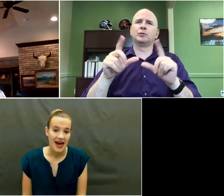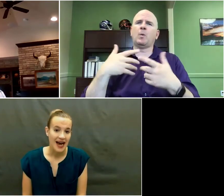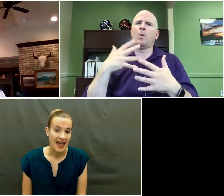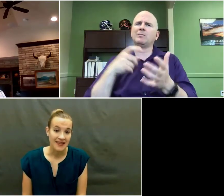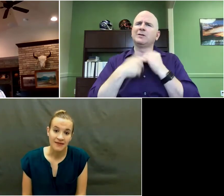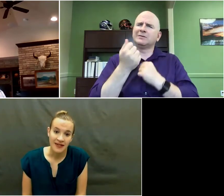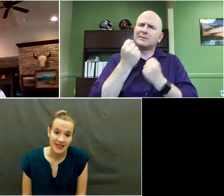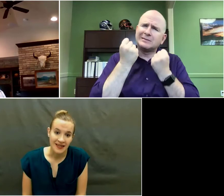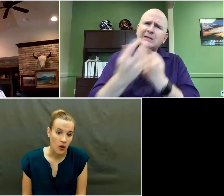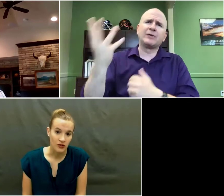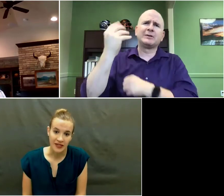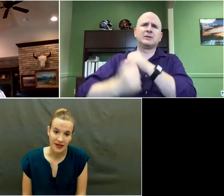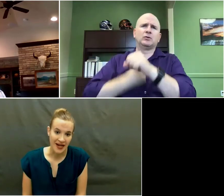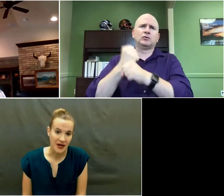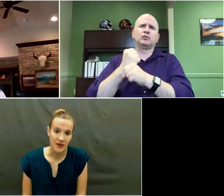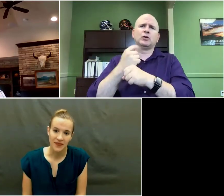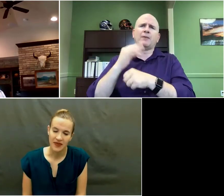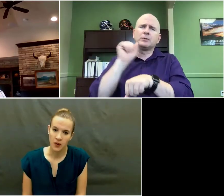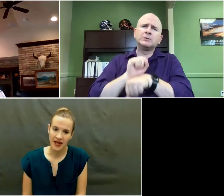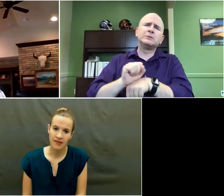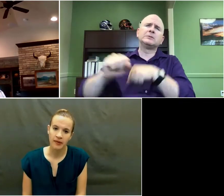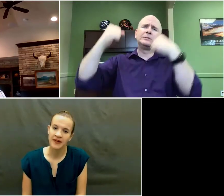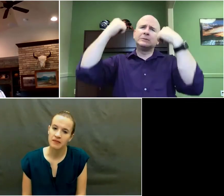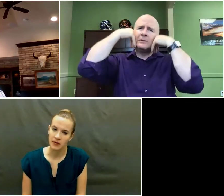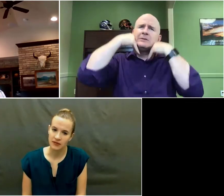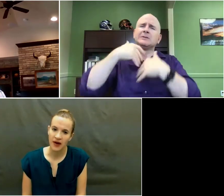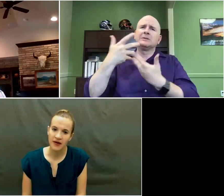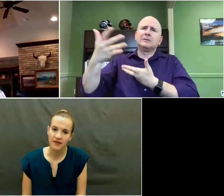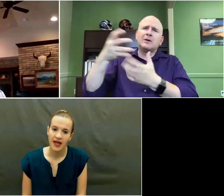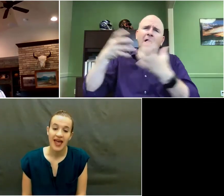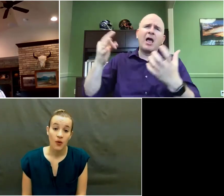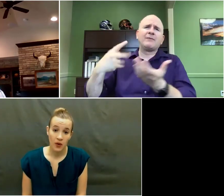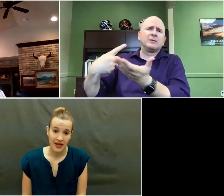and the difference in the culture here in Idaho. The one that I probably am the most proud of is